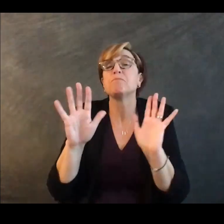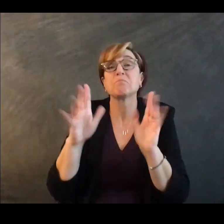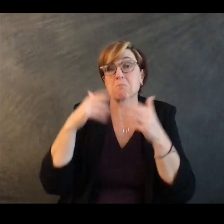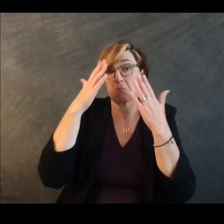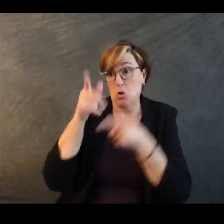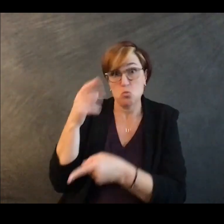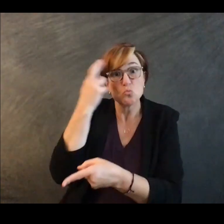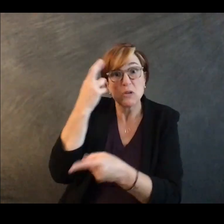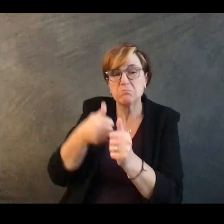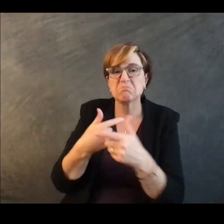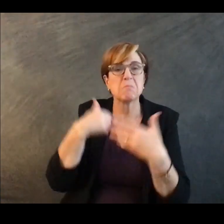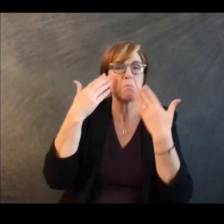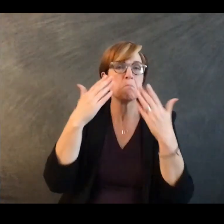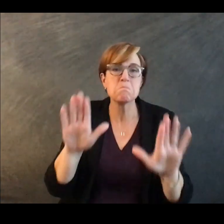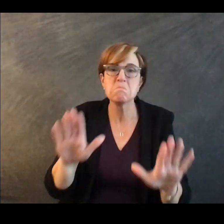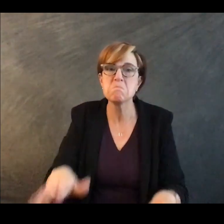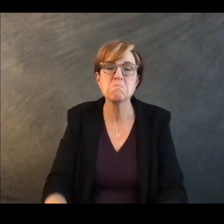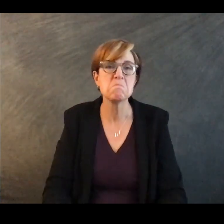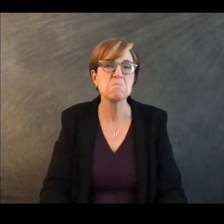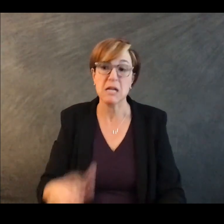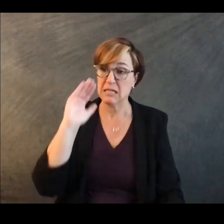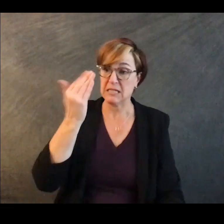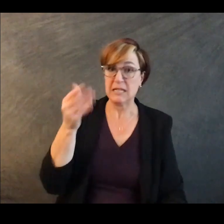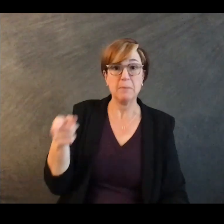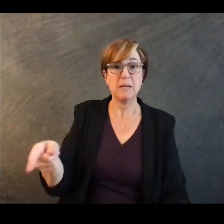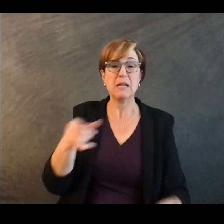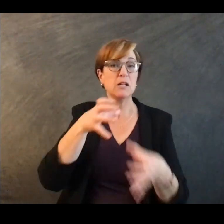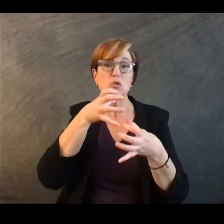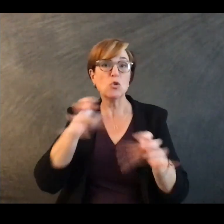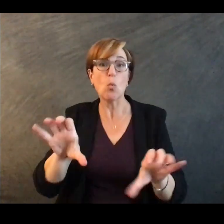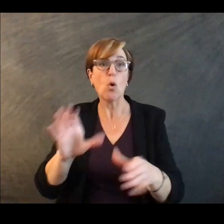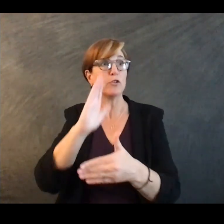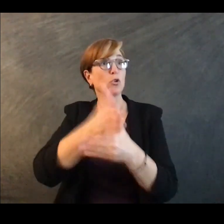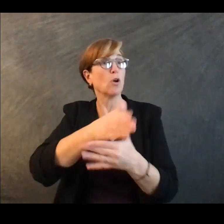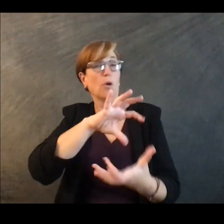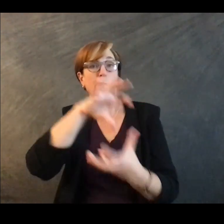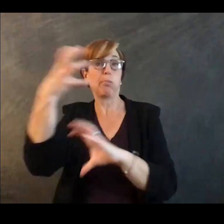disturbance for our country so that was a because he wouldn't have had to resign